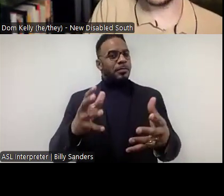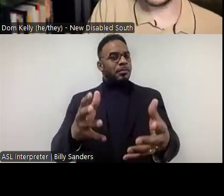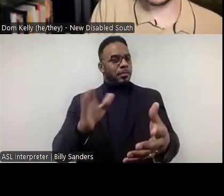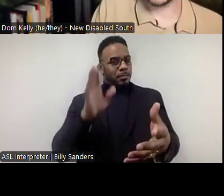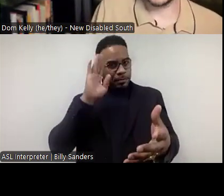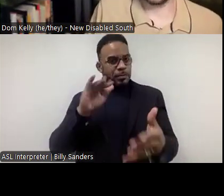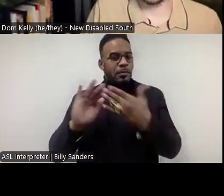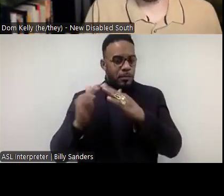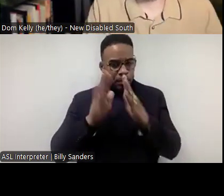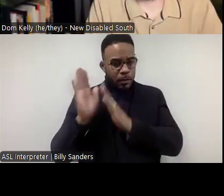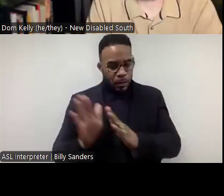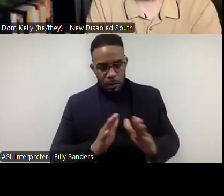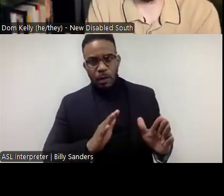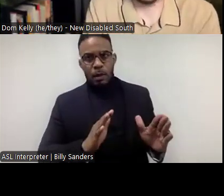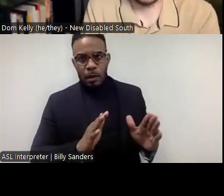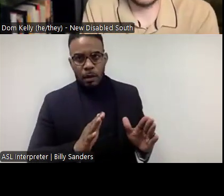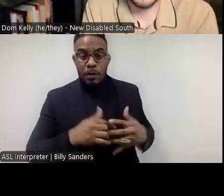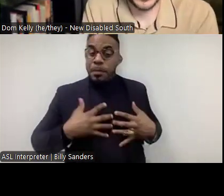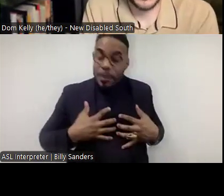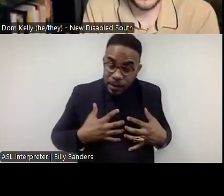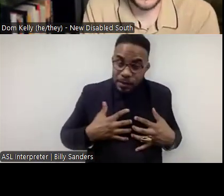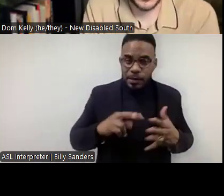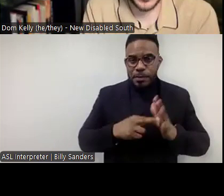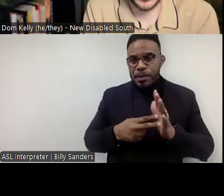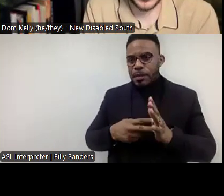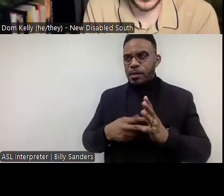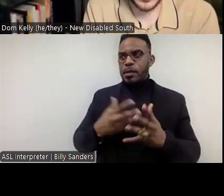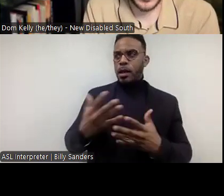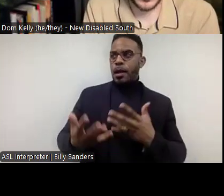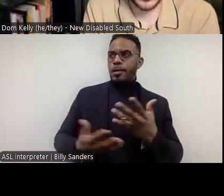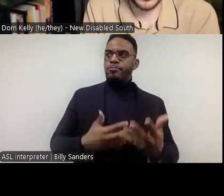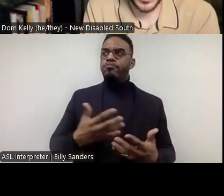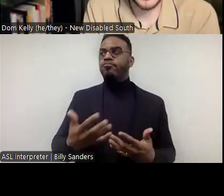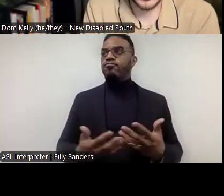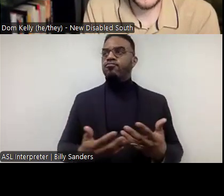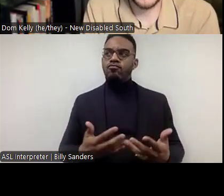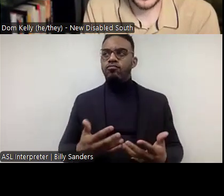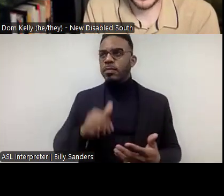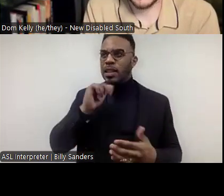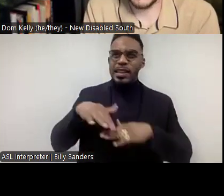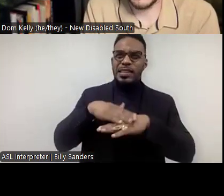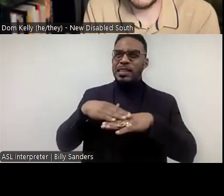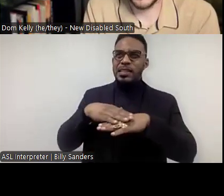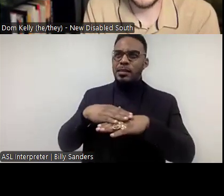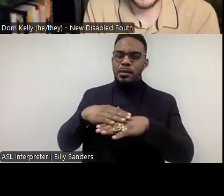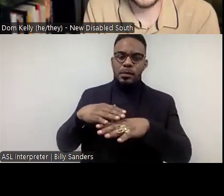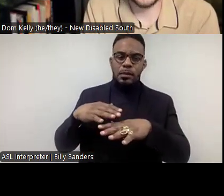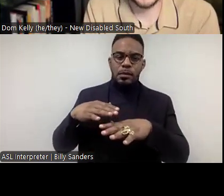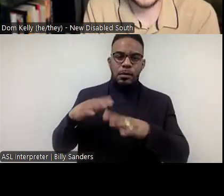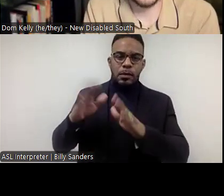m not going to put Amber on the spot. Community organizing to me means